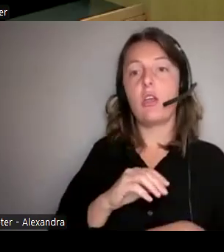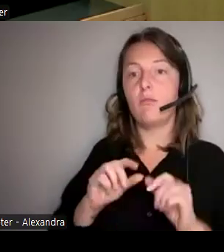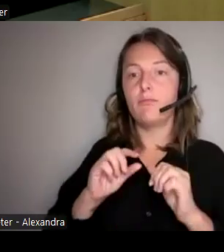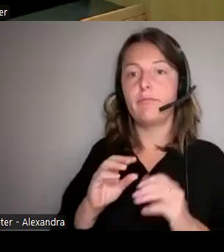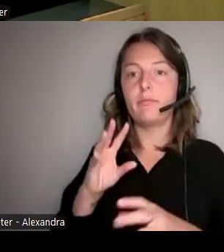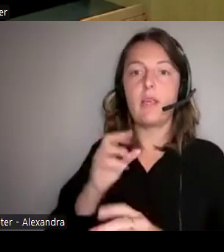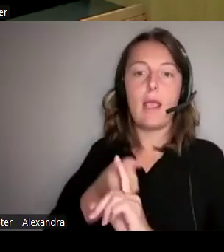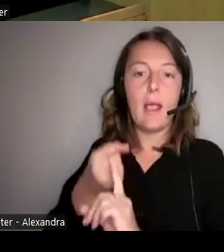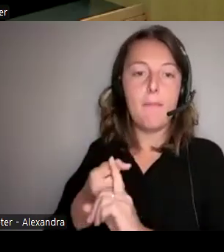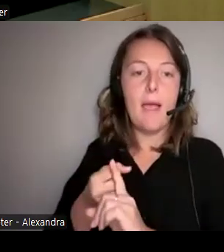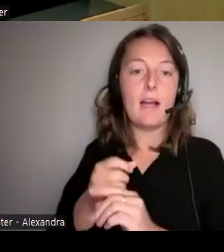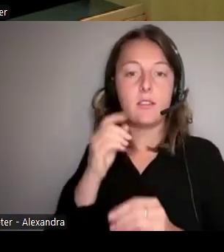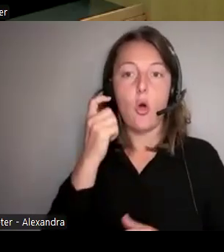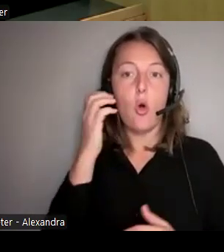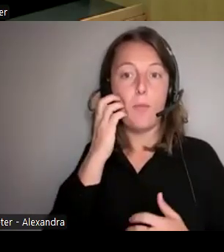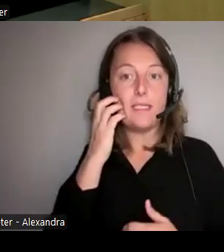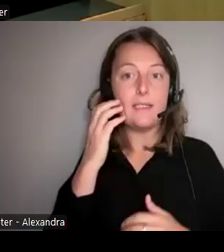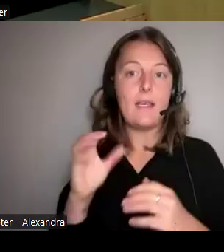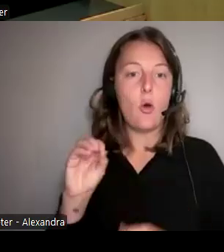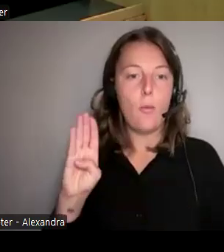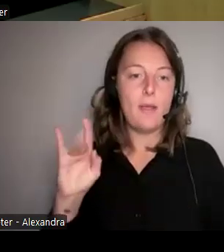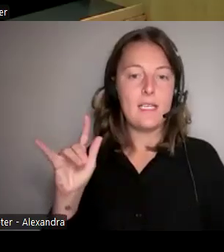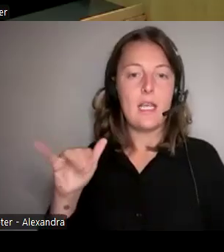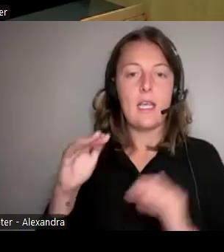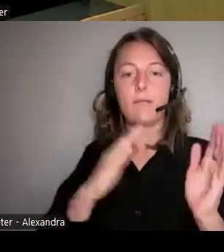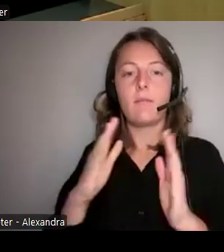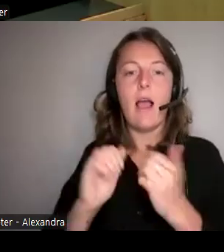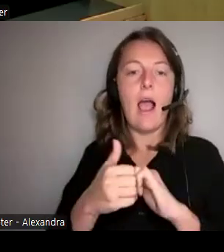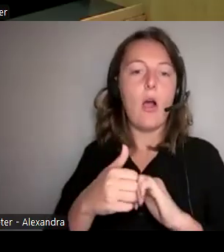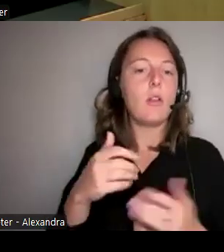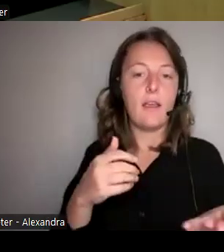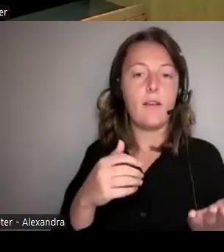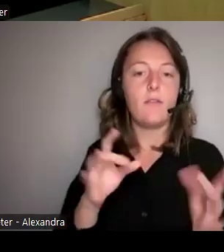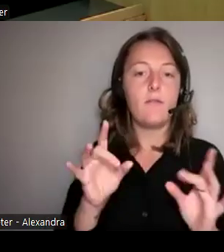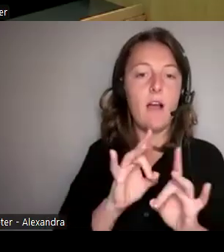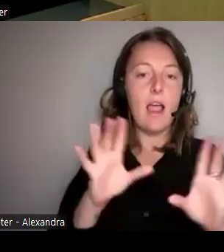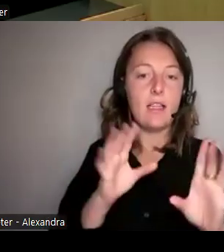violence impact cognit cognition and cognitive decline? So a lot of the research that you might